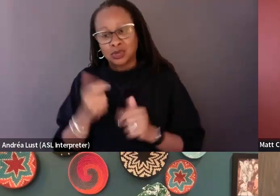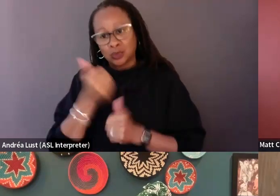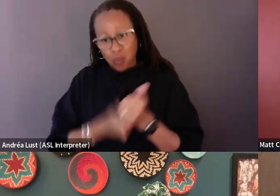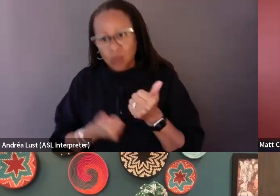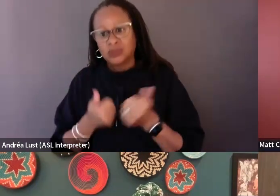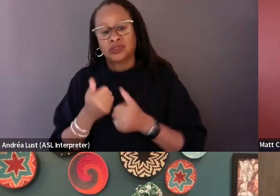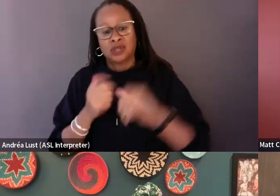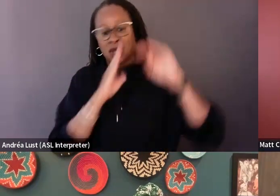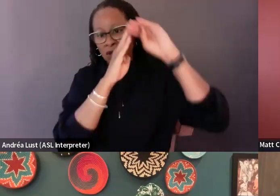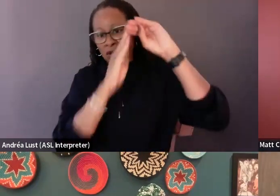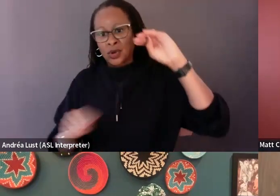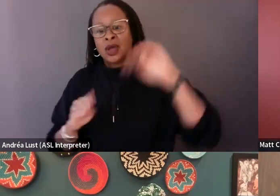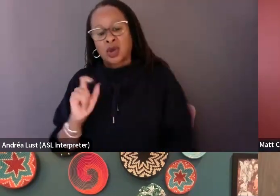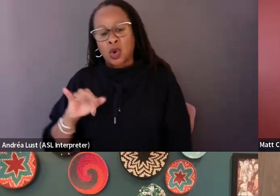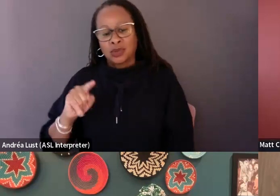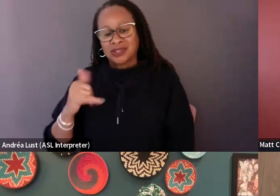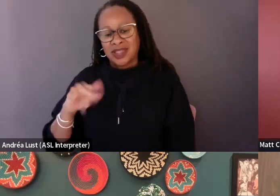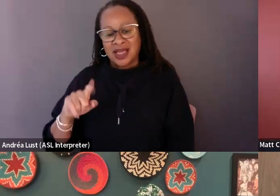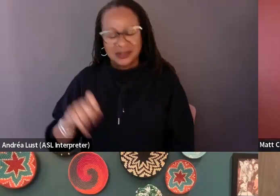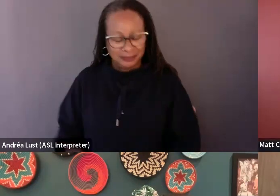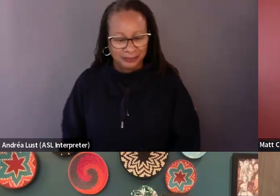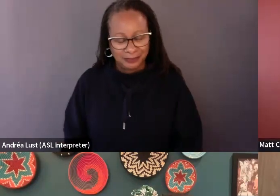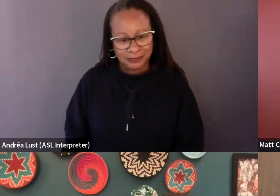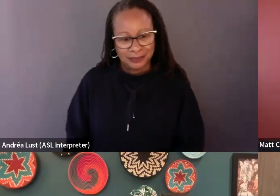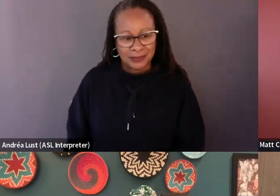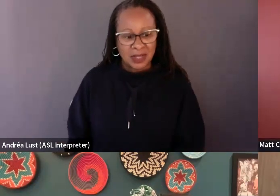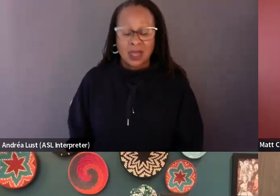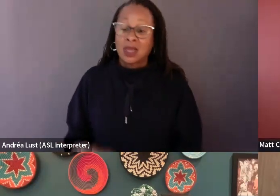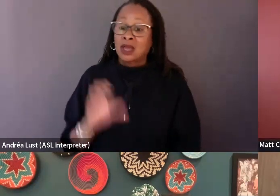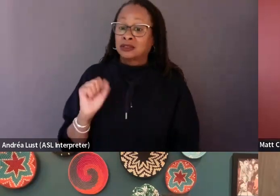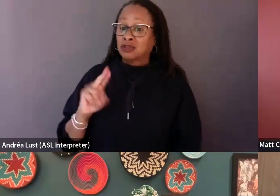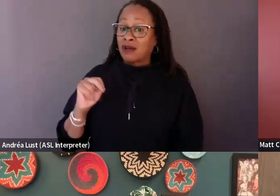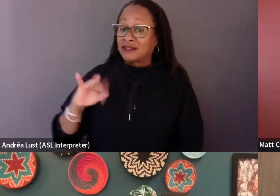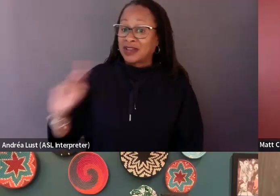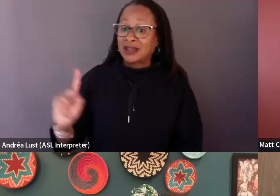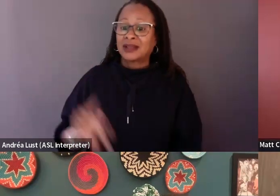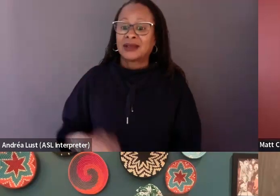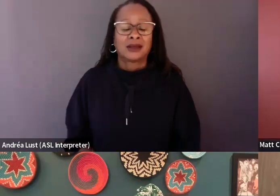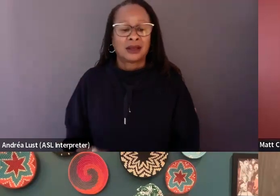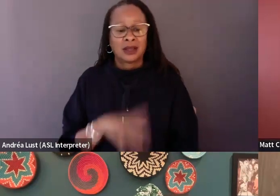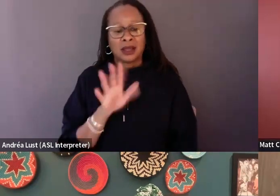Matt, just to answer that question, you know, this idea of going against the tide is not a Koli idea.